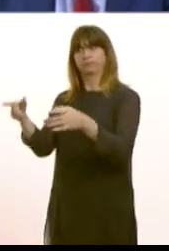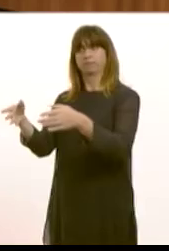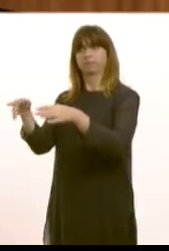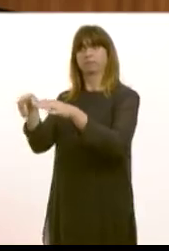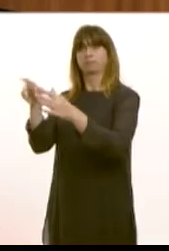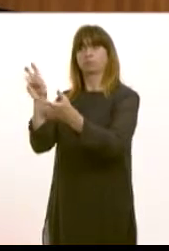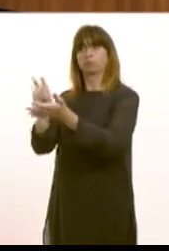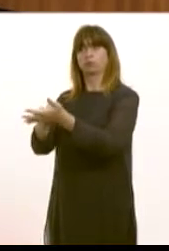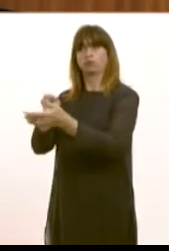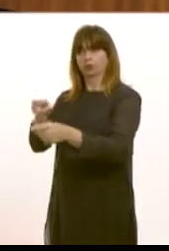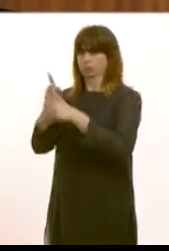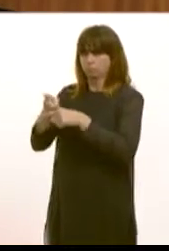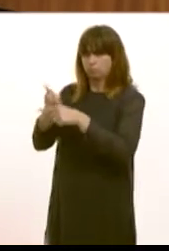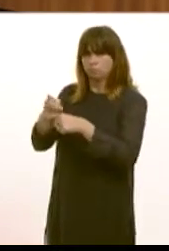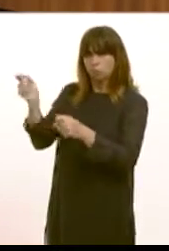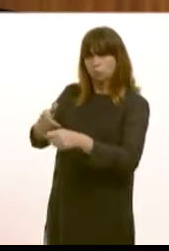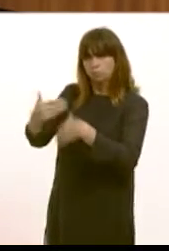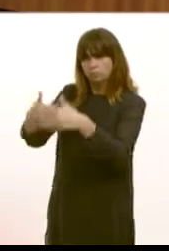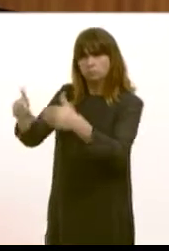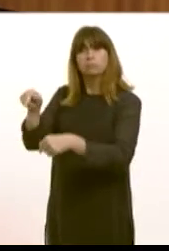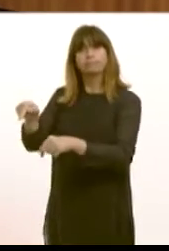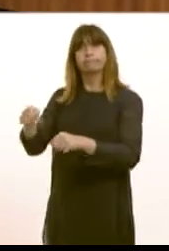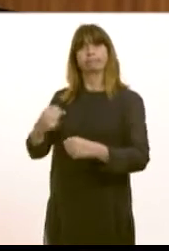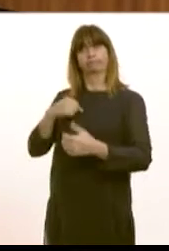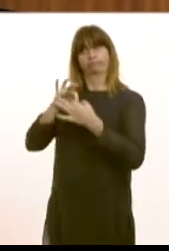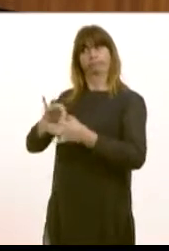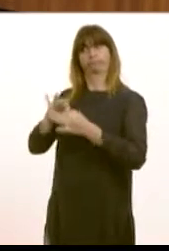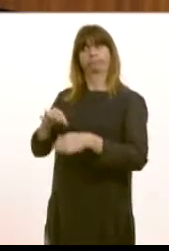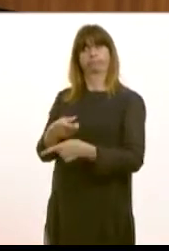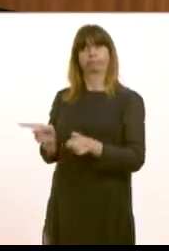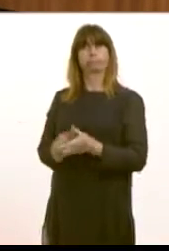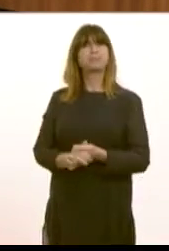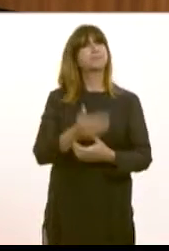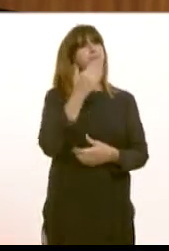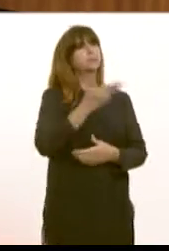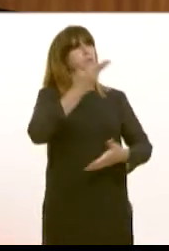Neil Hamilton: Iím grateful to the First Minister for that reply, but, as he knows,